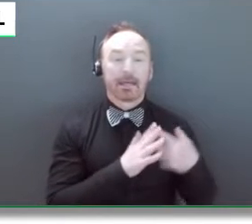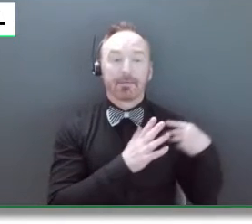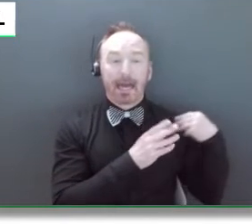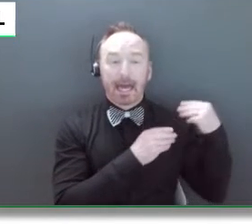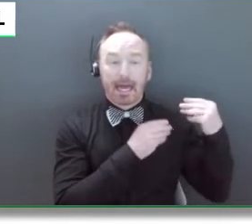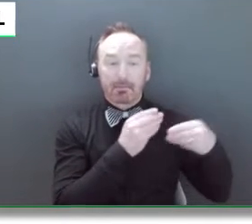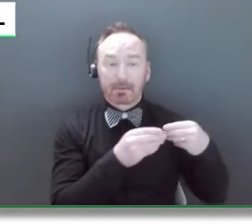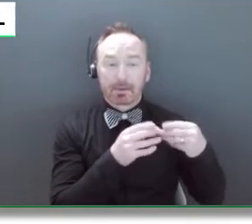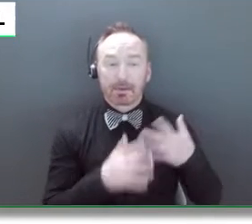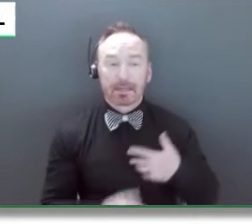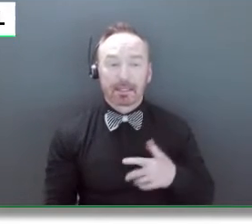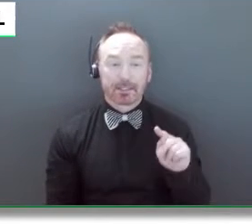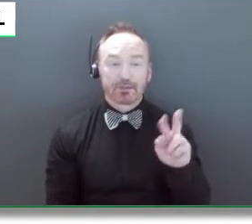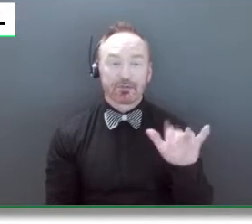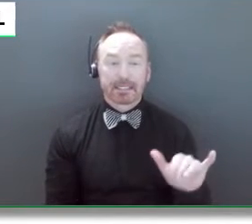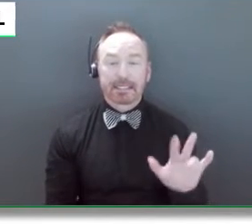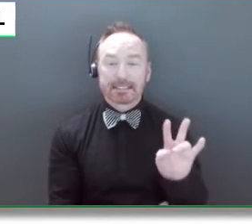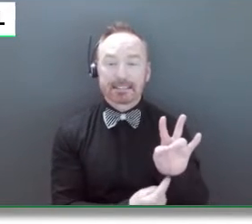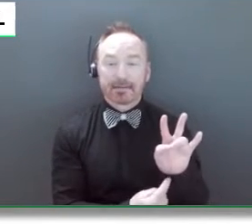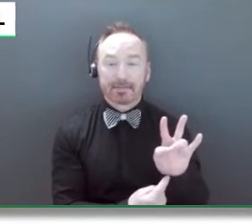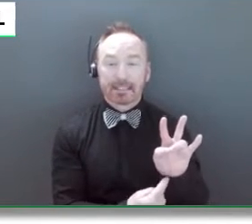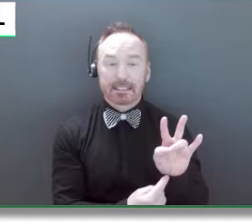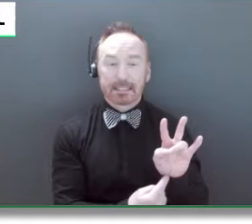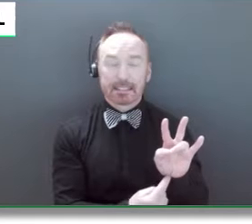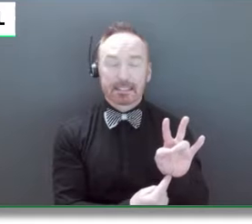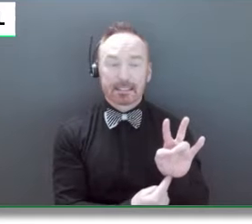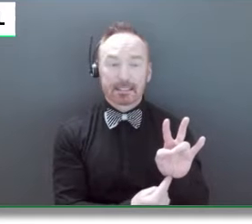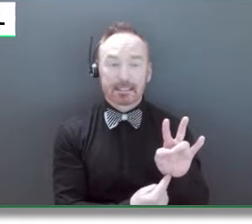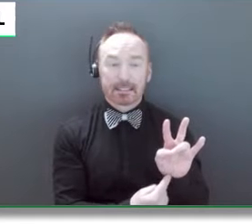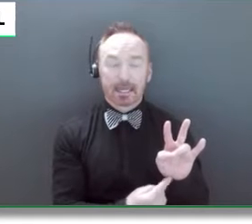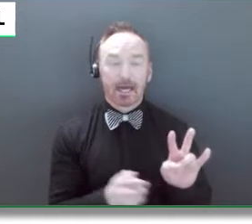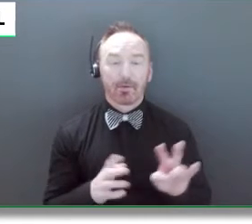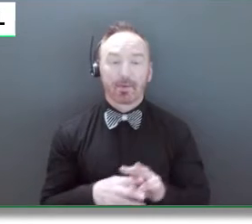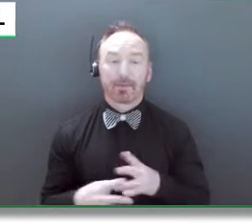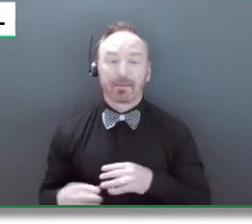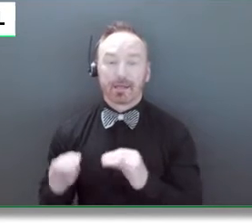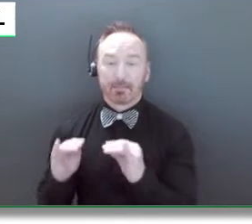territory territory uh which is shared with uh the Metis and nation of Alberta